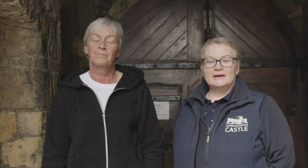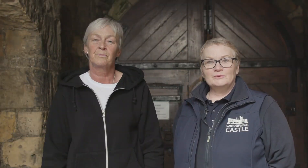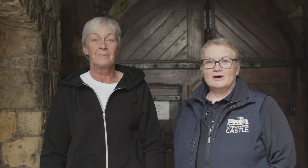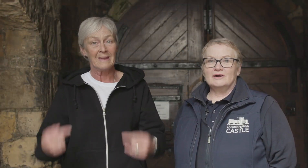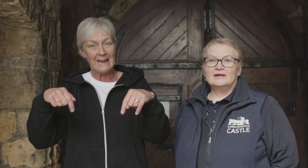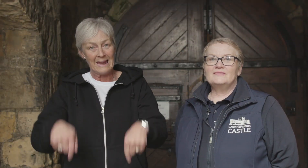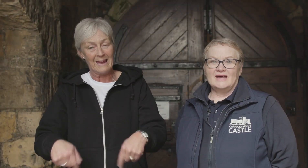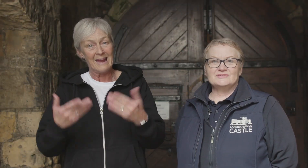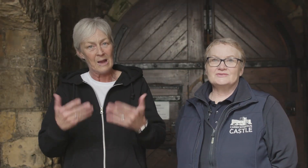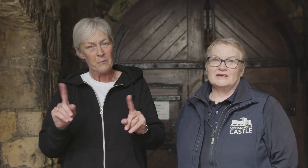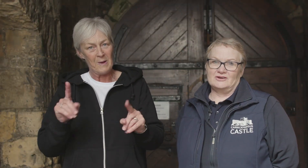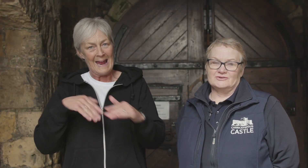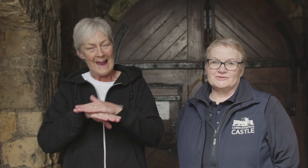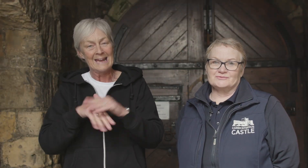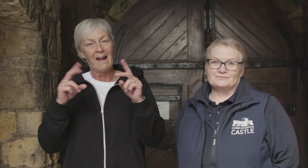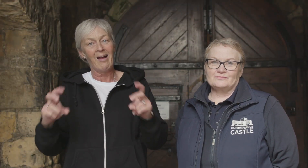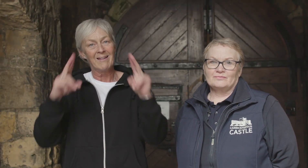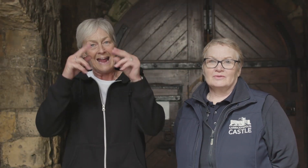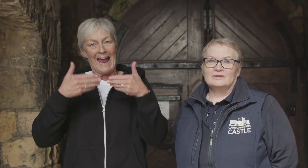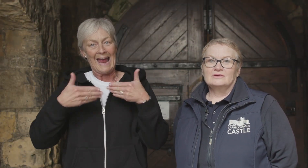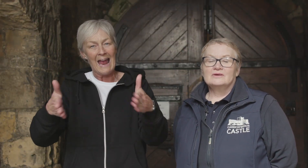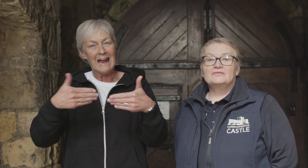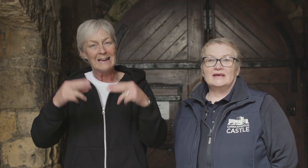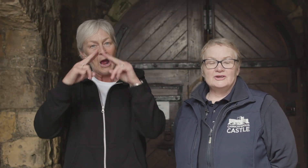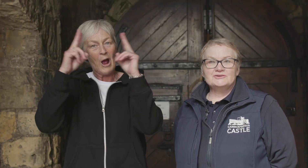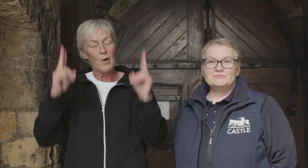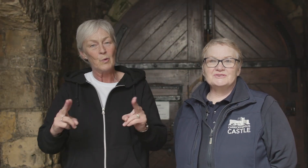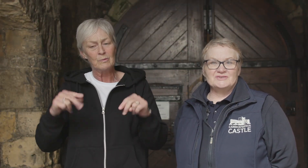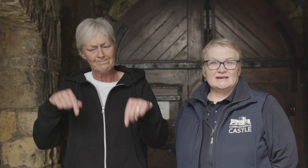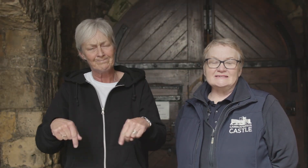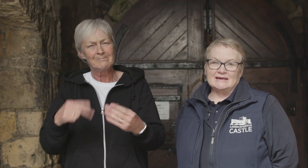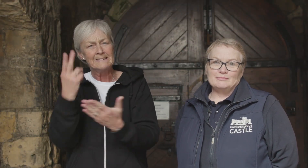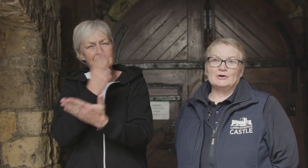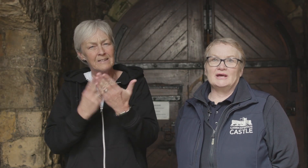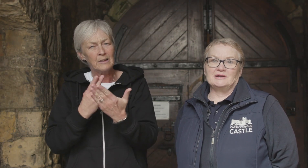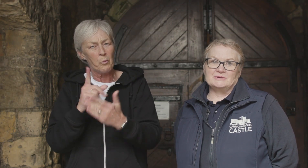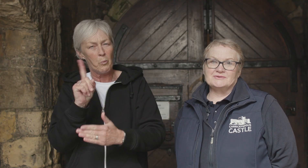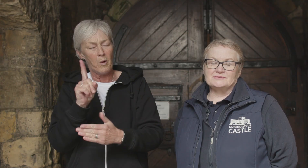Here we are in the castle's gate house. The gate house was designed to keep out enemies.